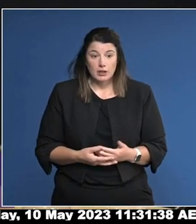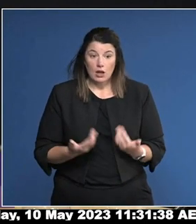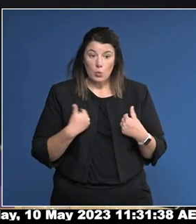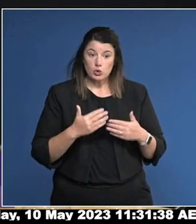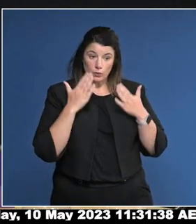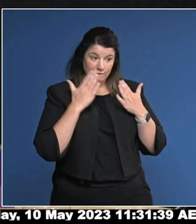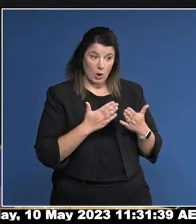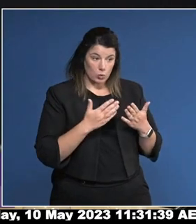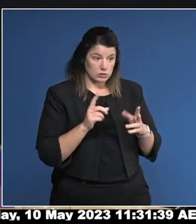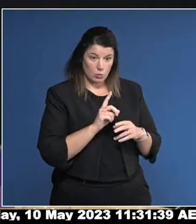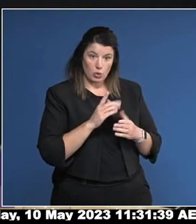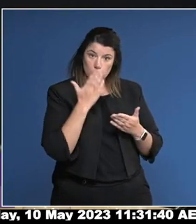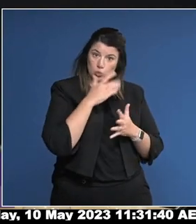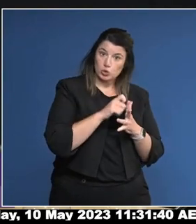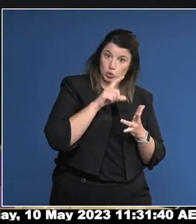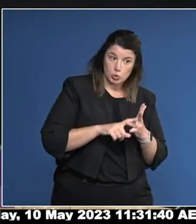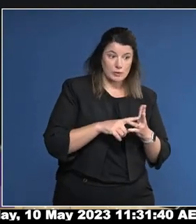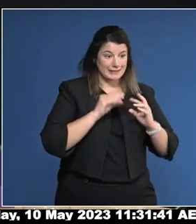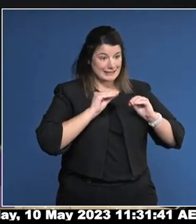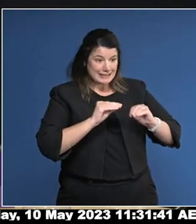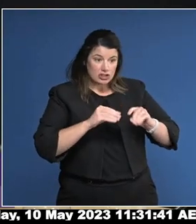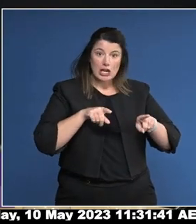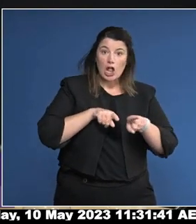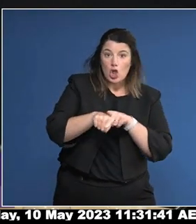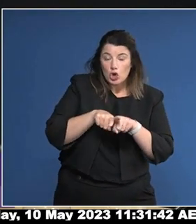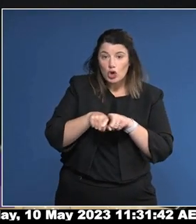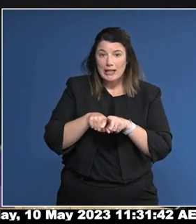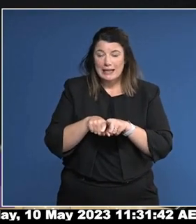learning. I accept all the - I don't want in any way want to trivialise the other things,